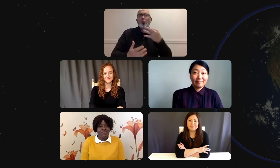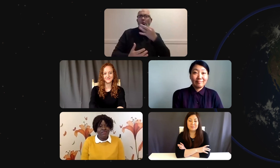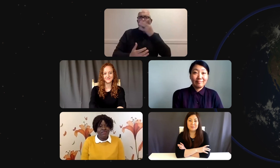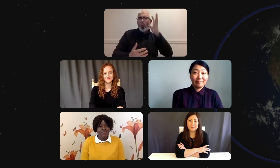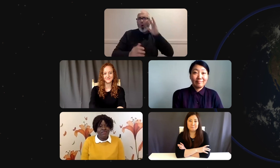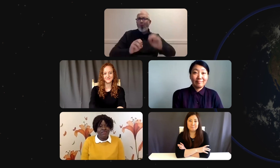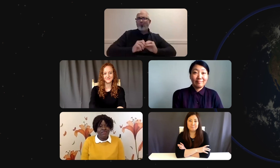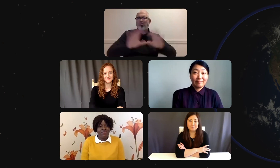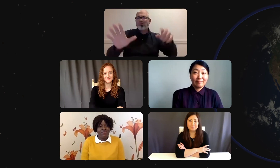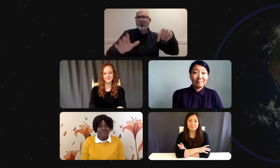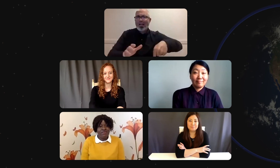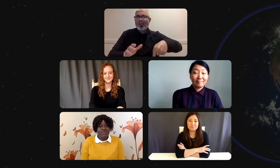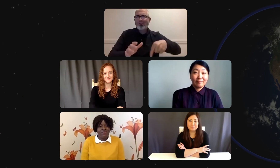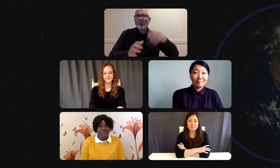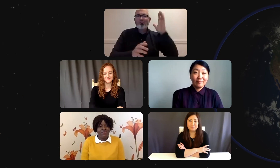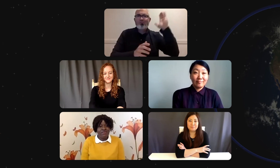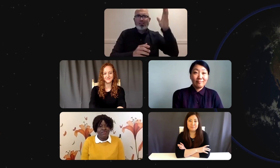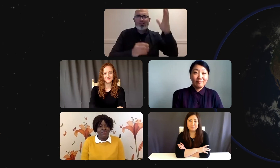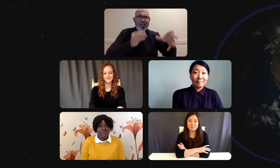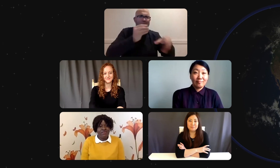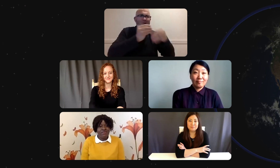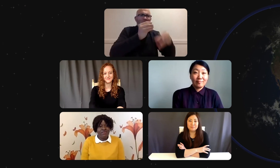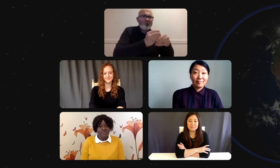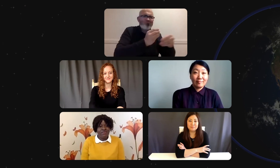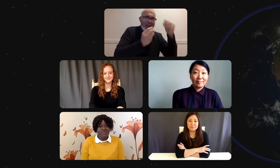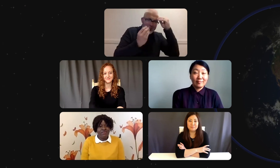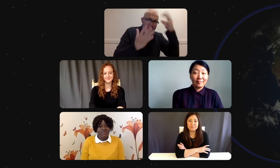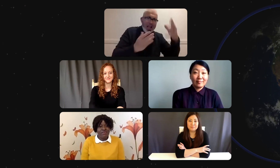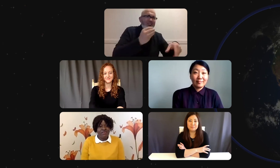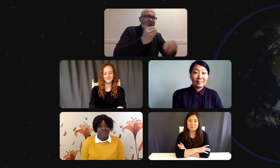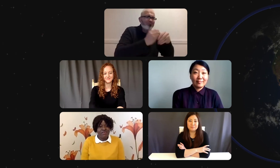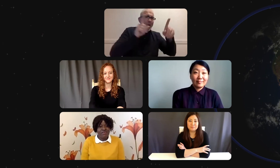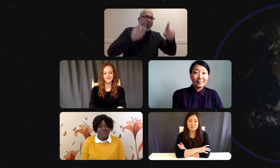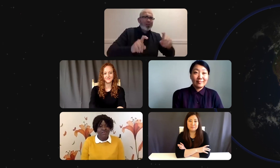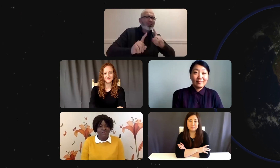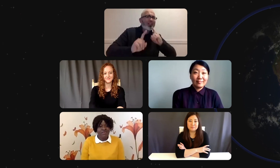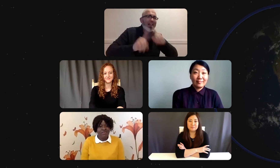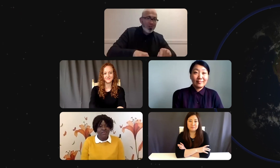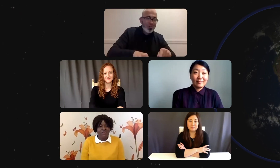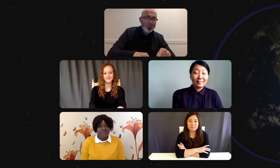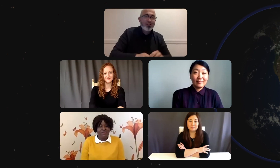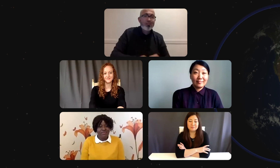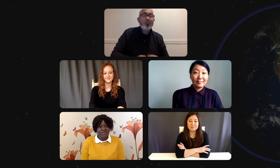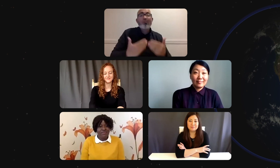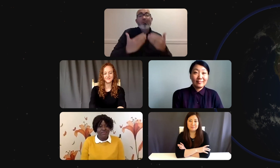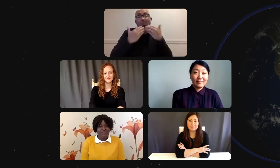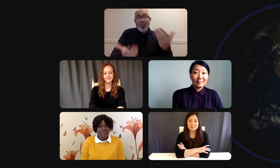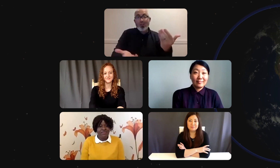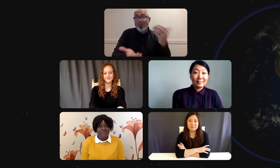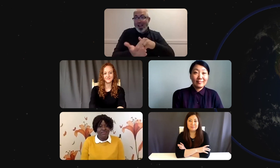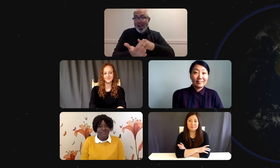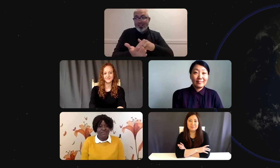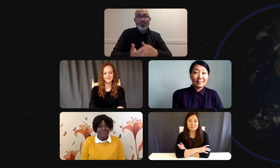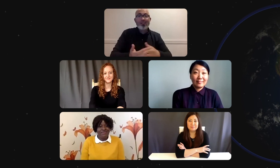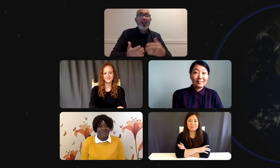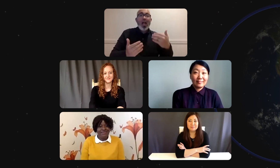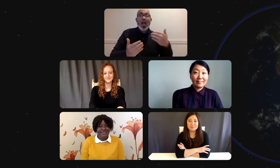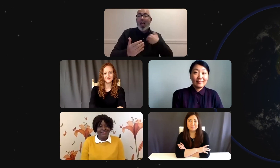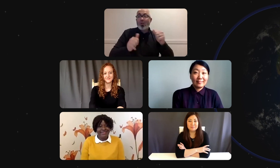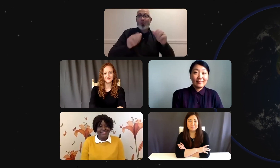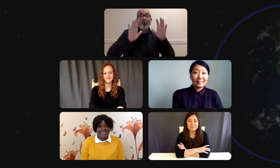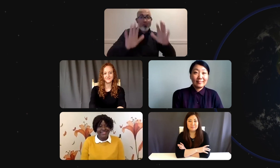Again, any questions that weren't responded to today, we'll answer in a separate video